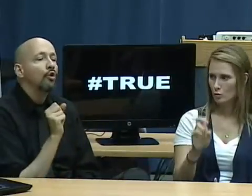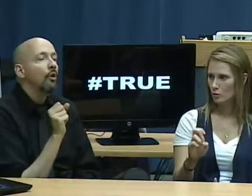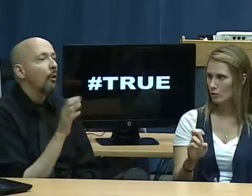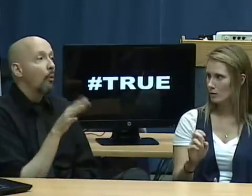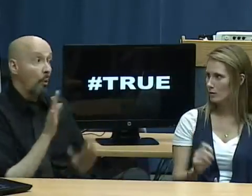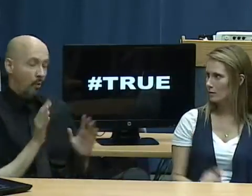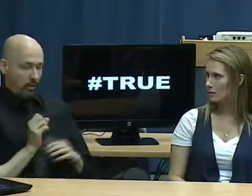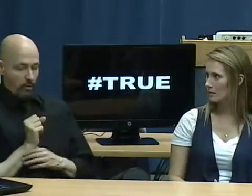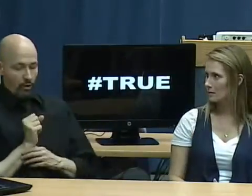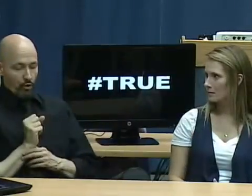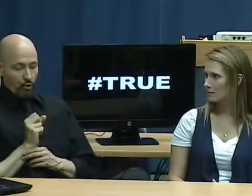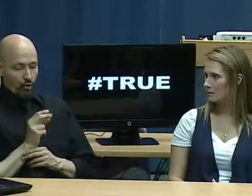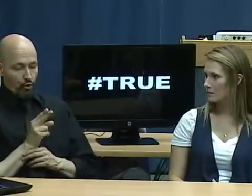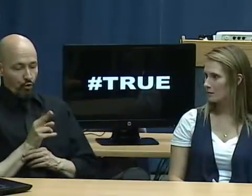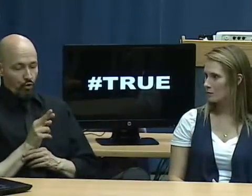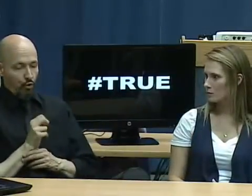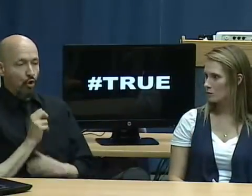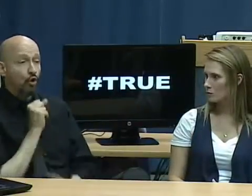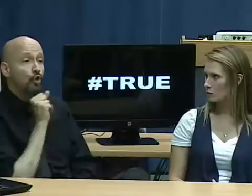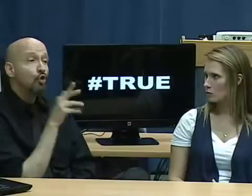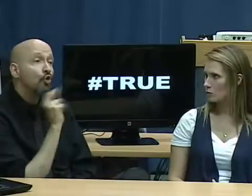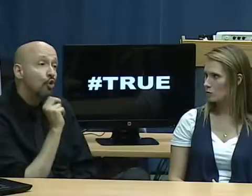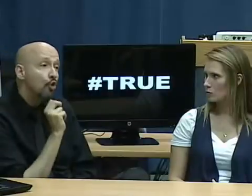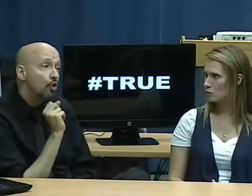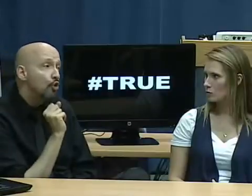Or S-U-R-E #SURE